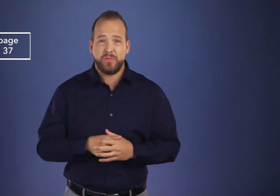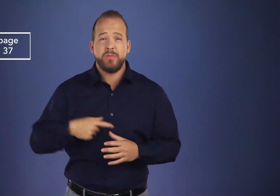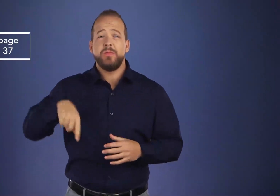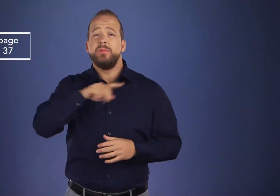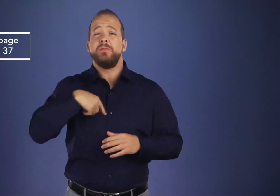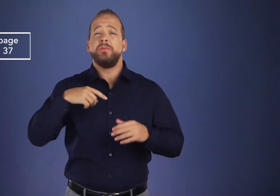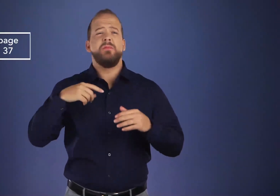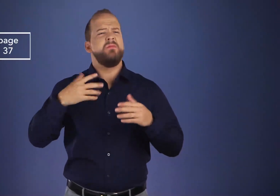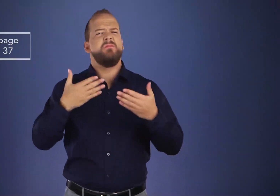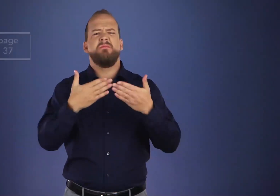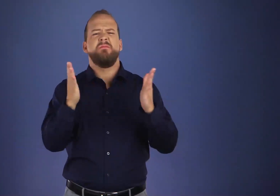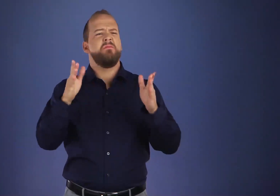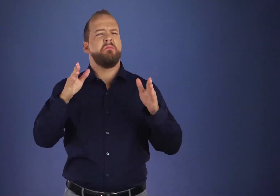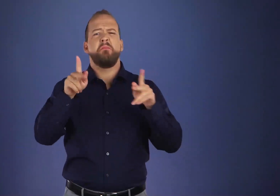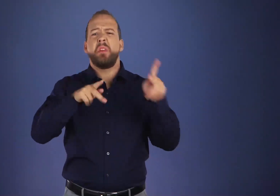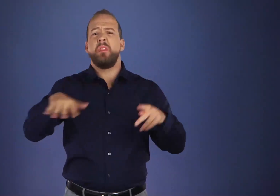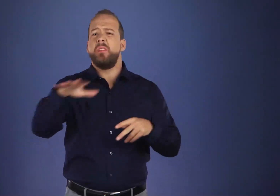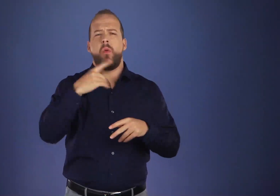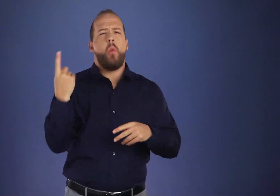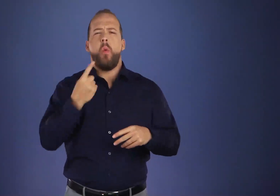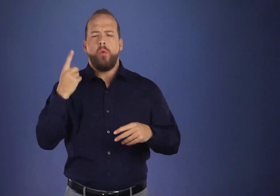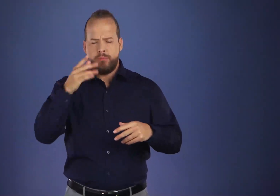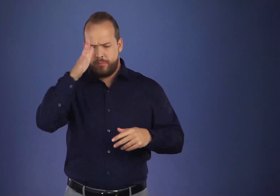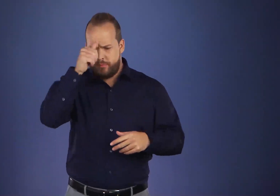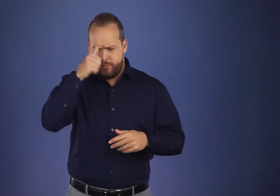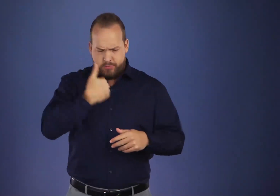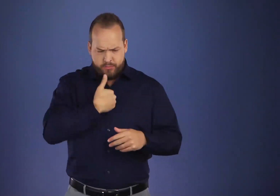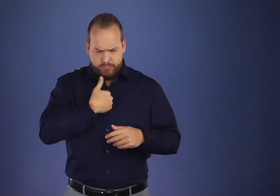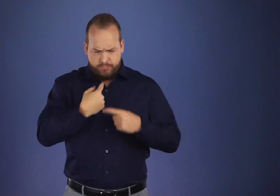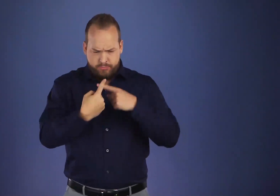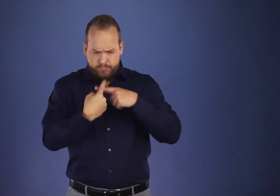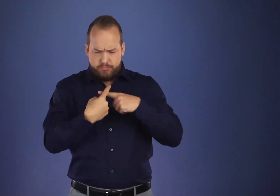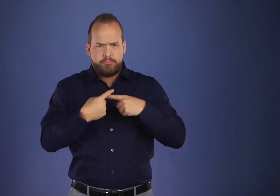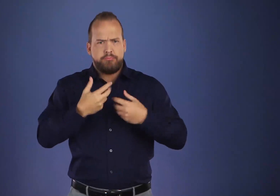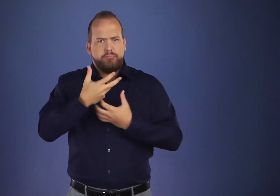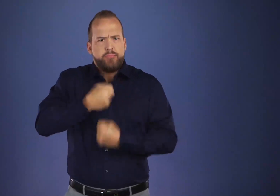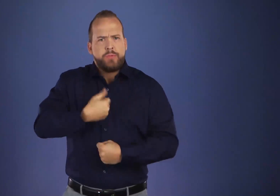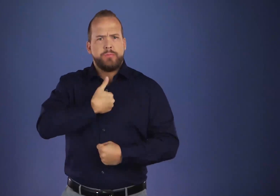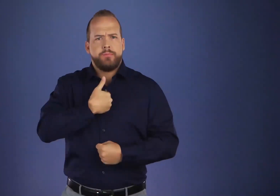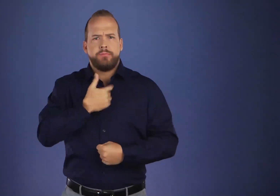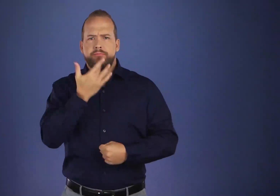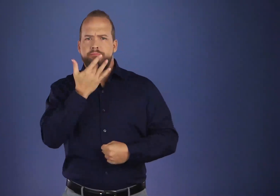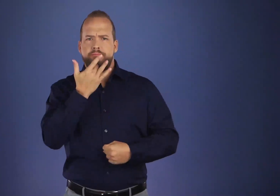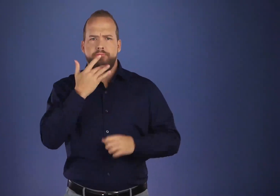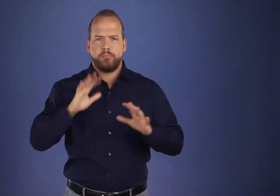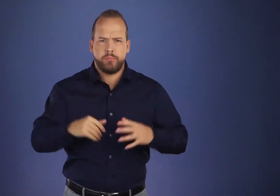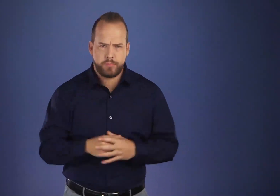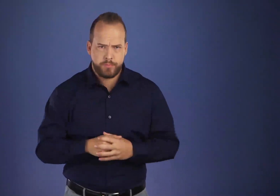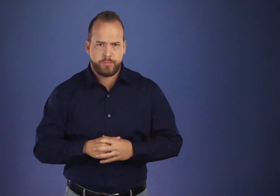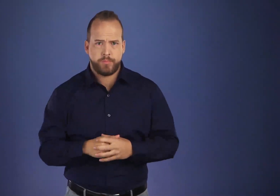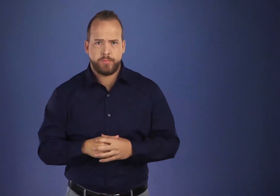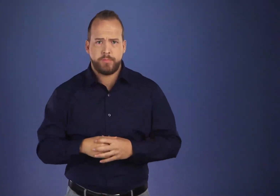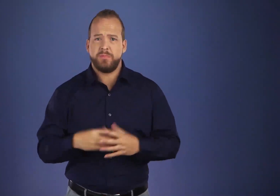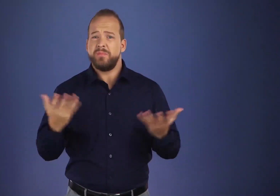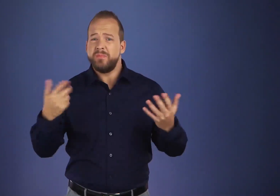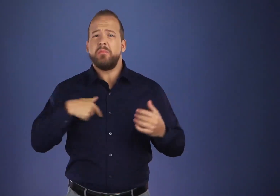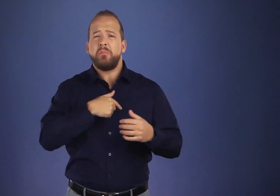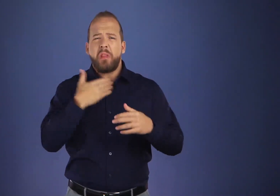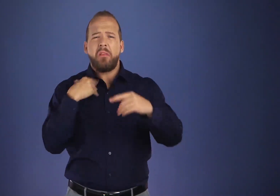How persistently we claim the right to decide all by ourselves just what we shall think and just how we shall act.